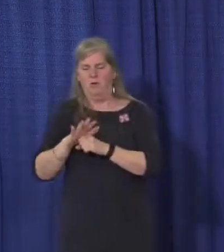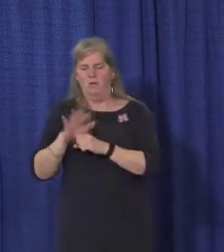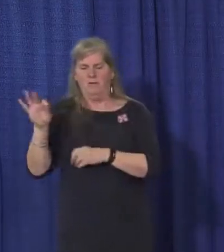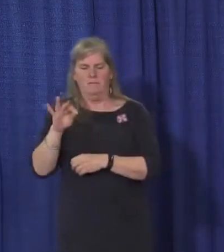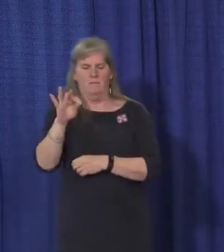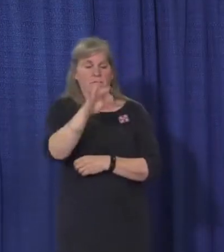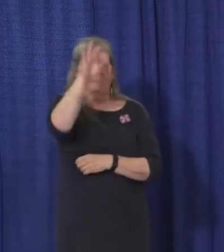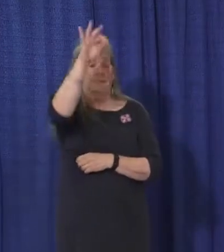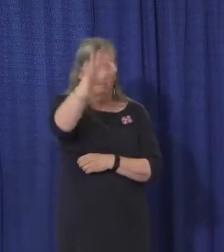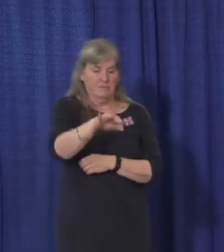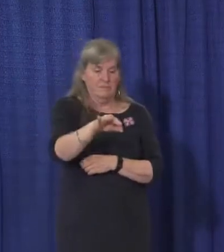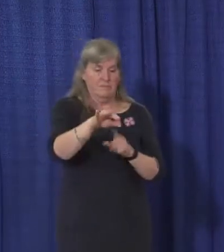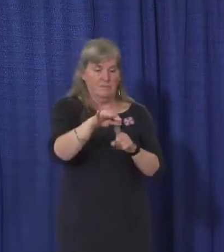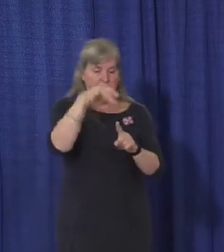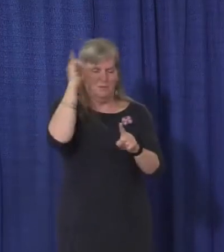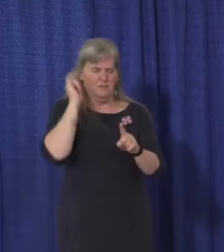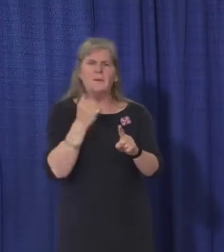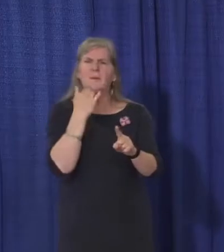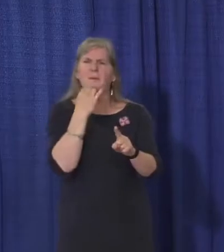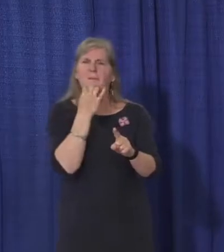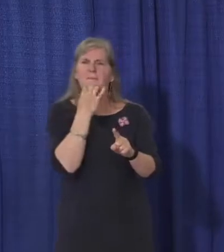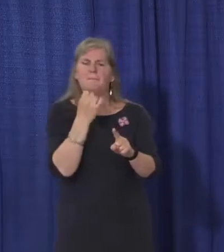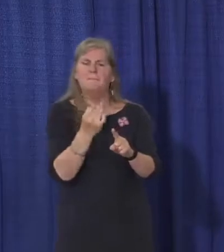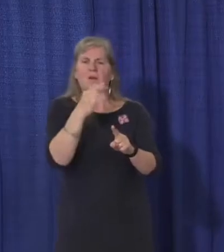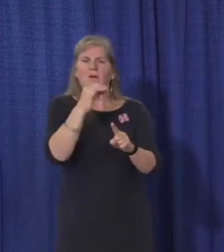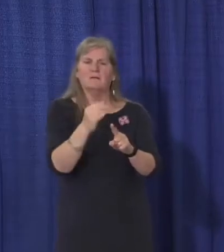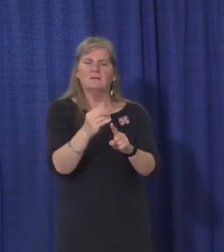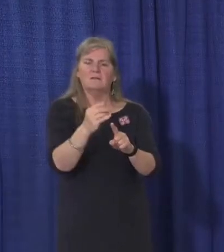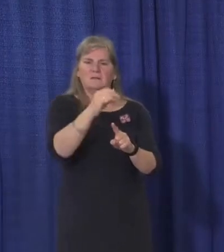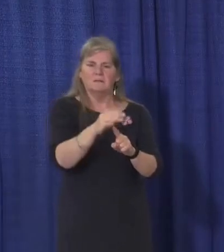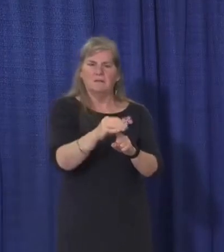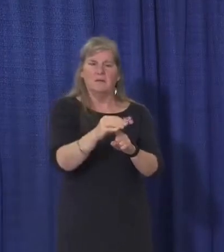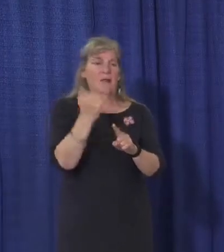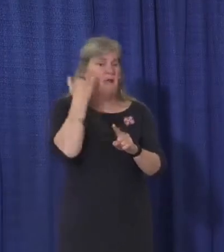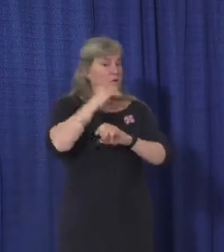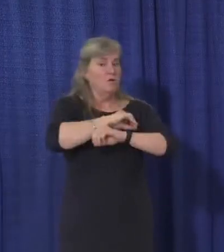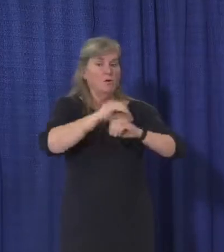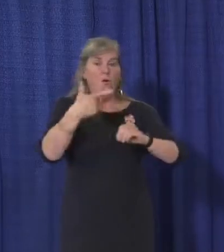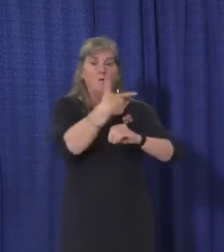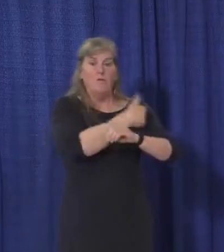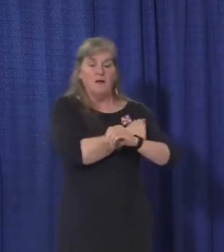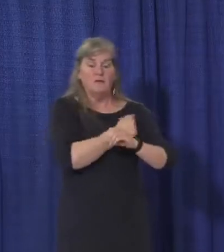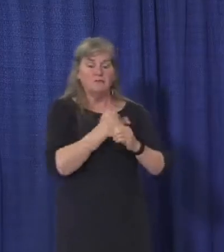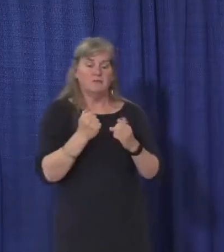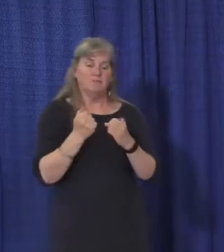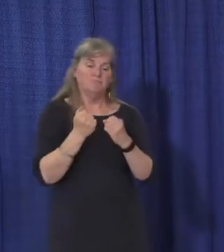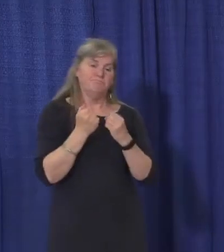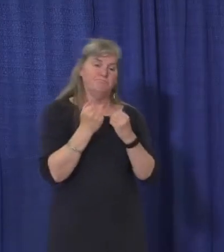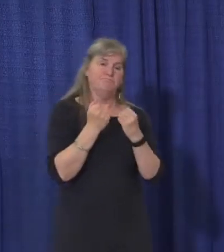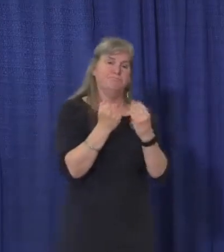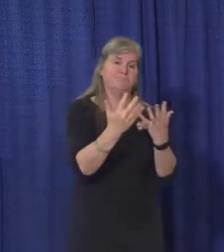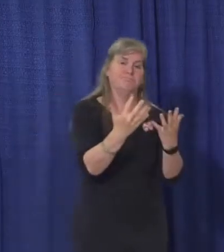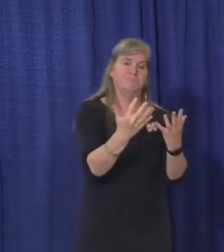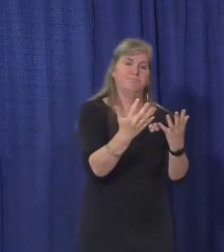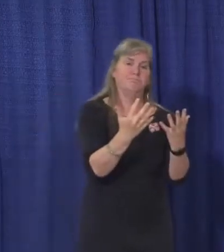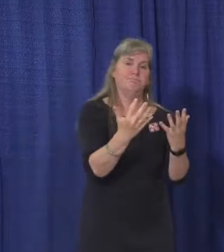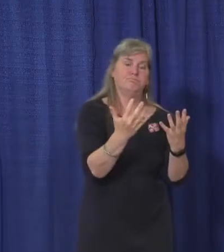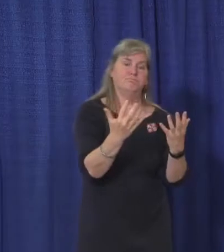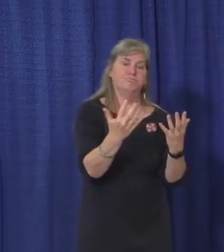Think of COVID cases as little sparks. Think of unvaccinated people as fuel.